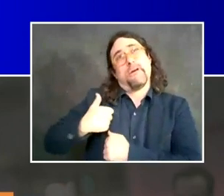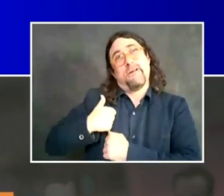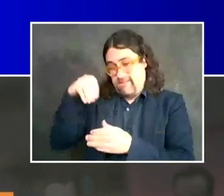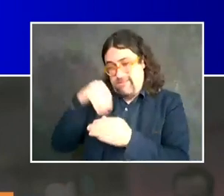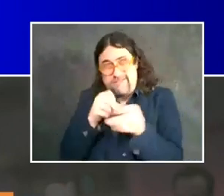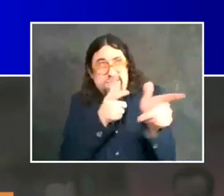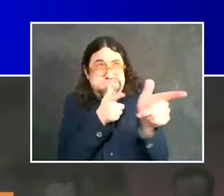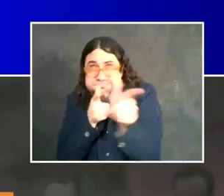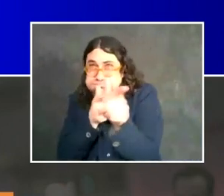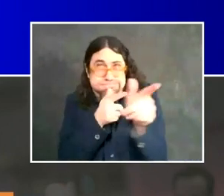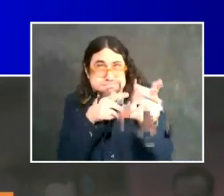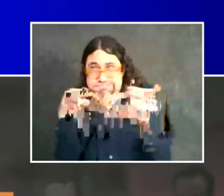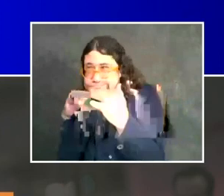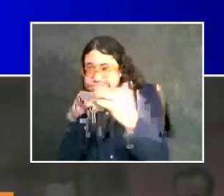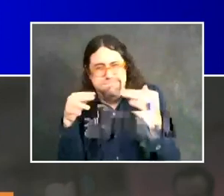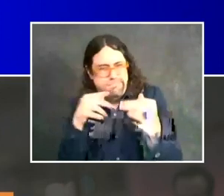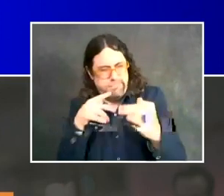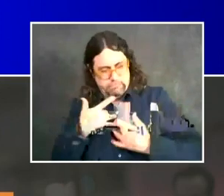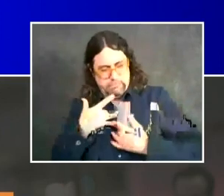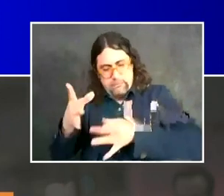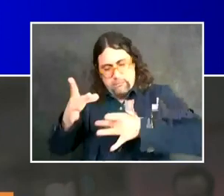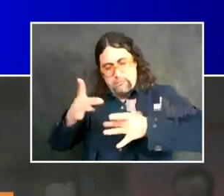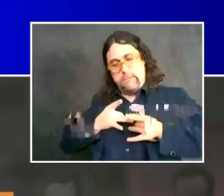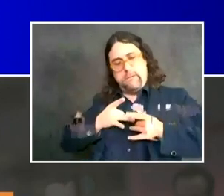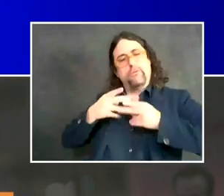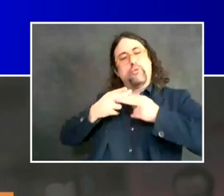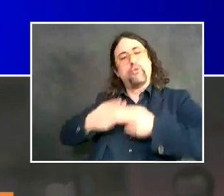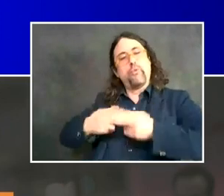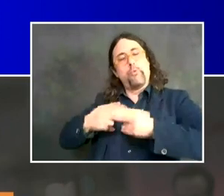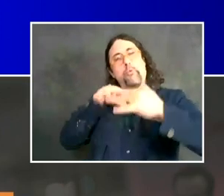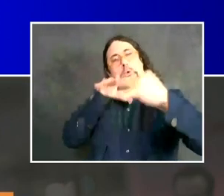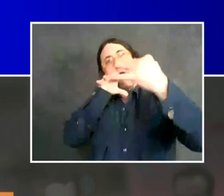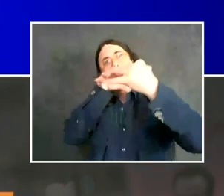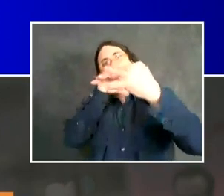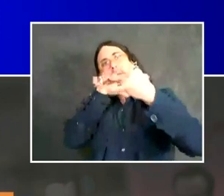SOLDIERS GO THROUGH SO MUCH. AND WAY TO DEAL WITH ANY TYPE